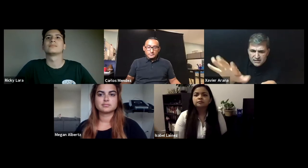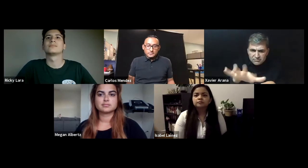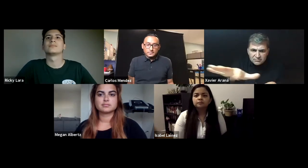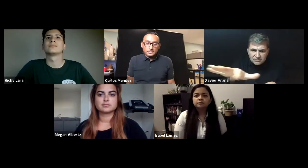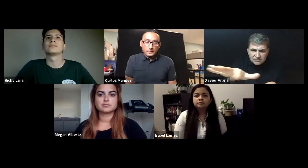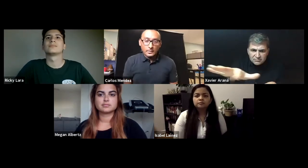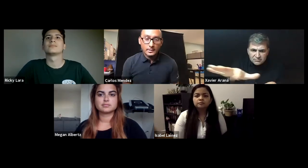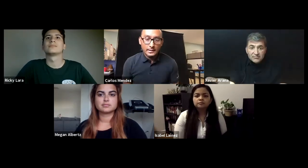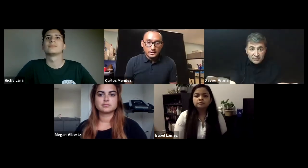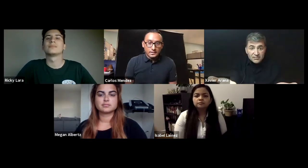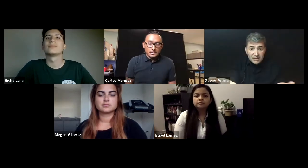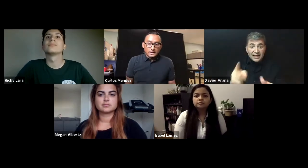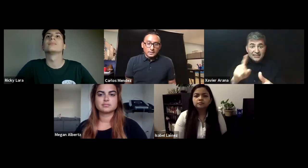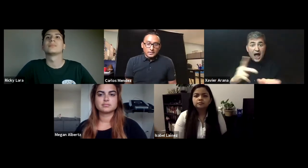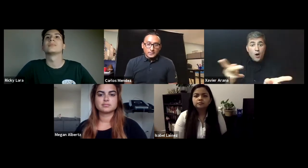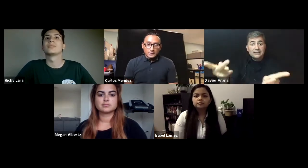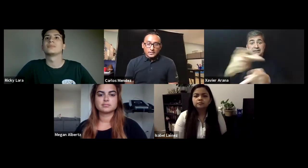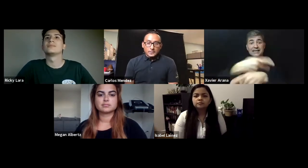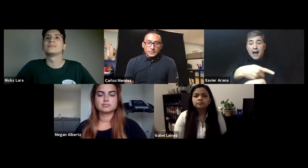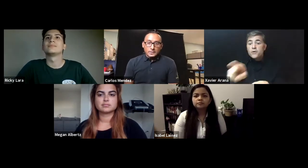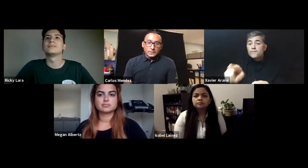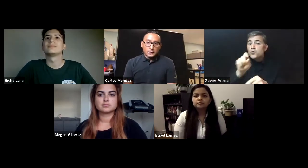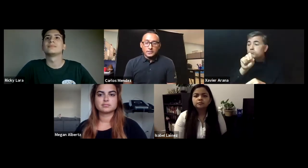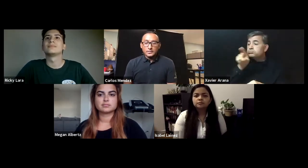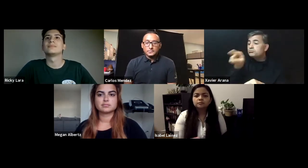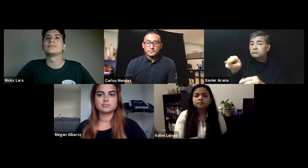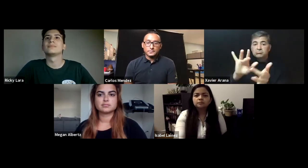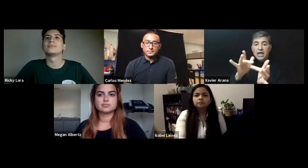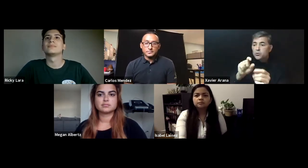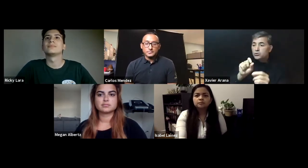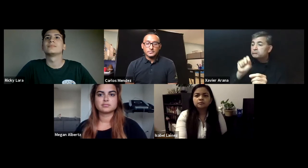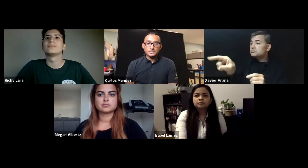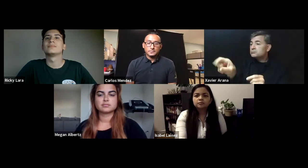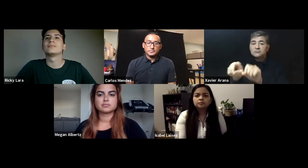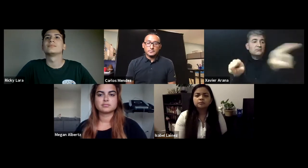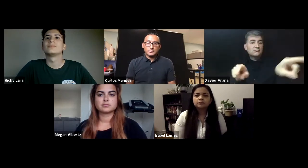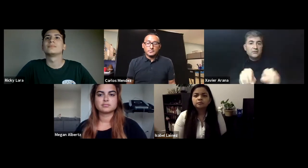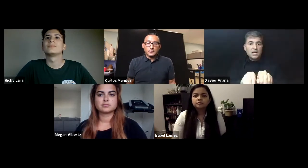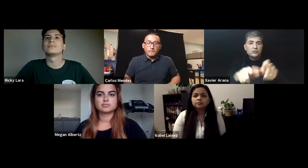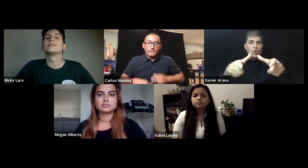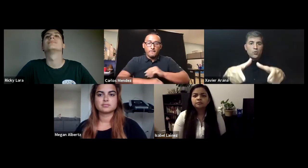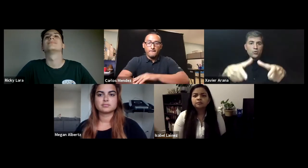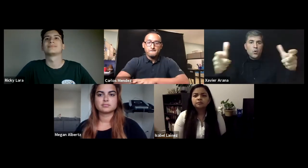There's about, you know, 50 people in this Zoom call,